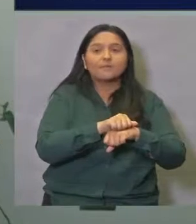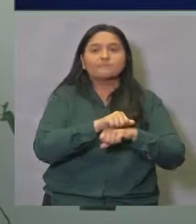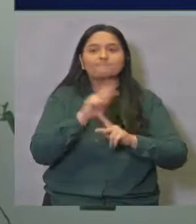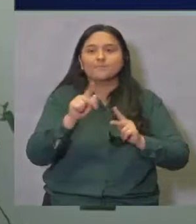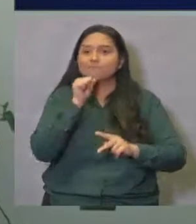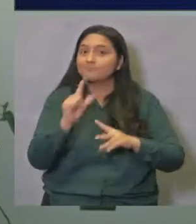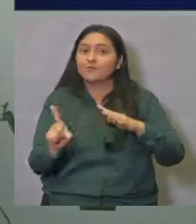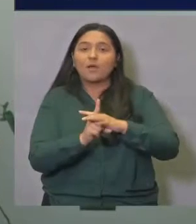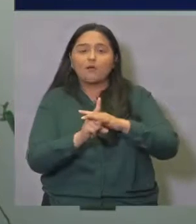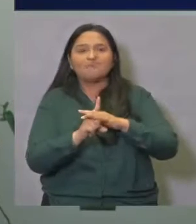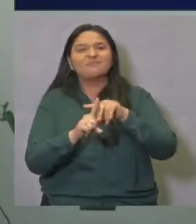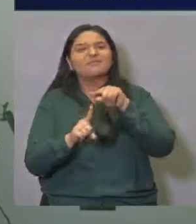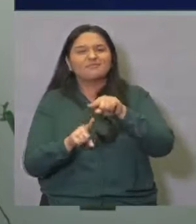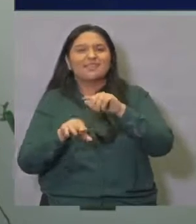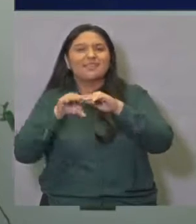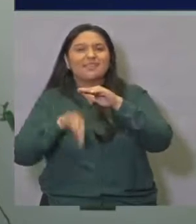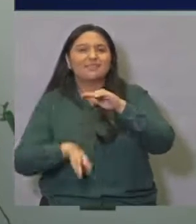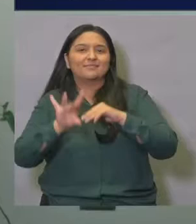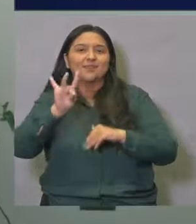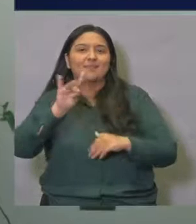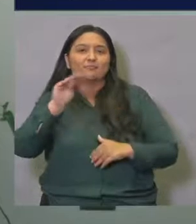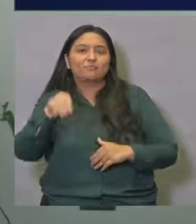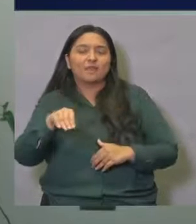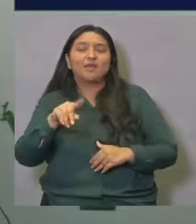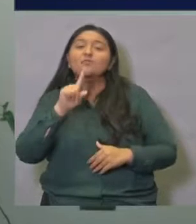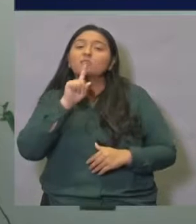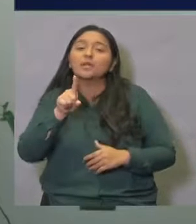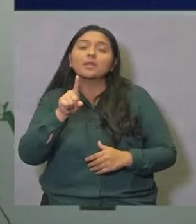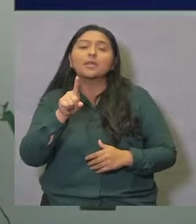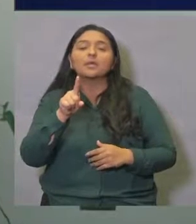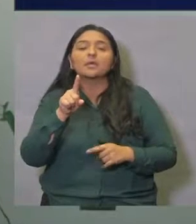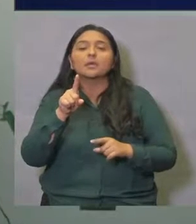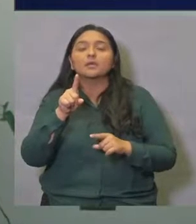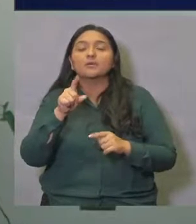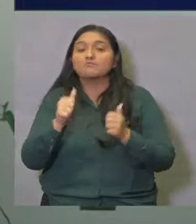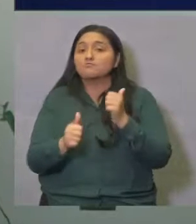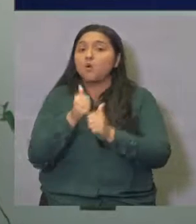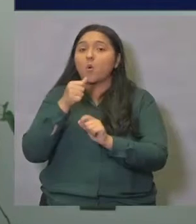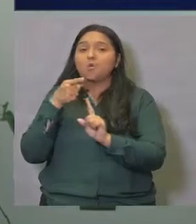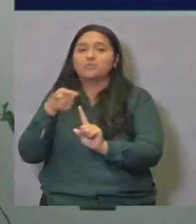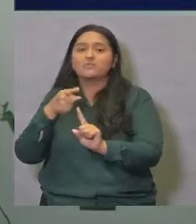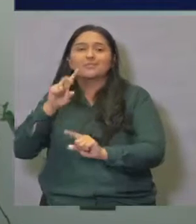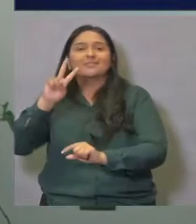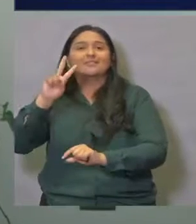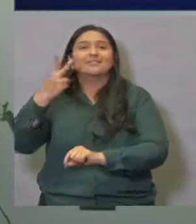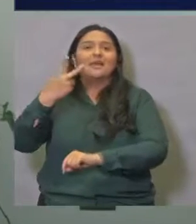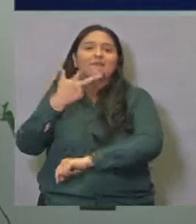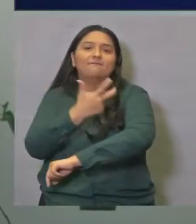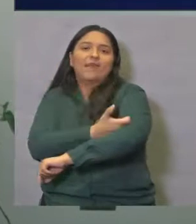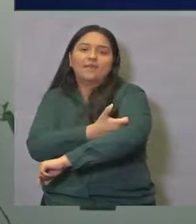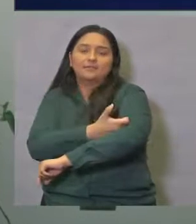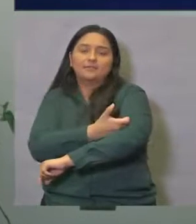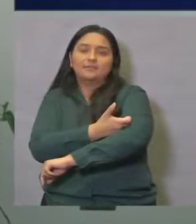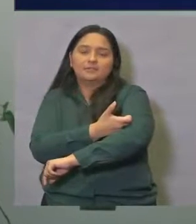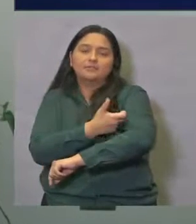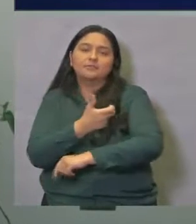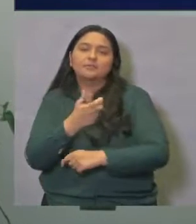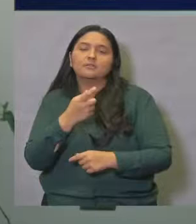NO-SHOW RATE IS LESS THAN 8%, IT